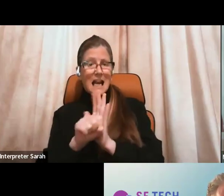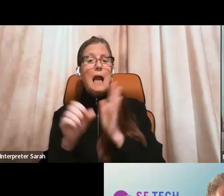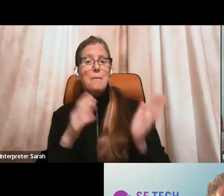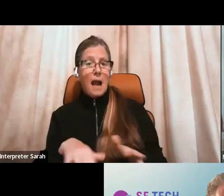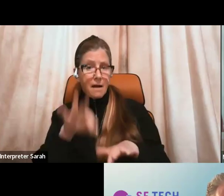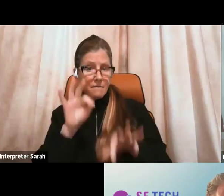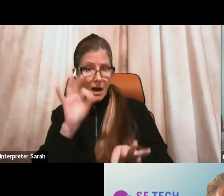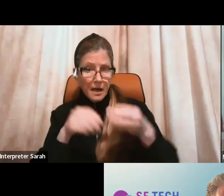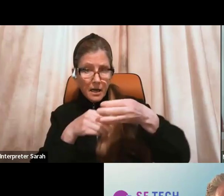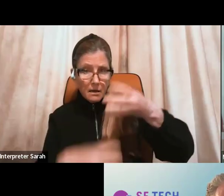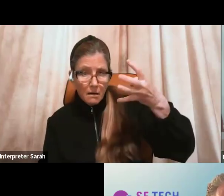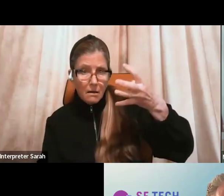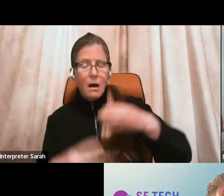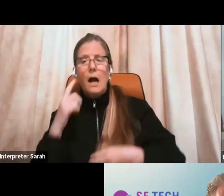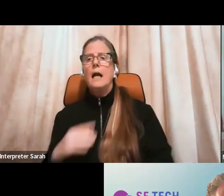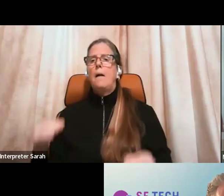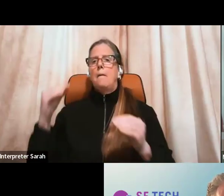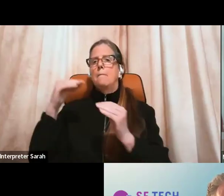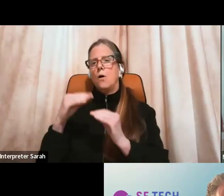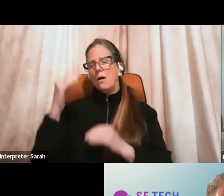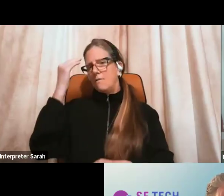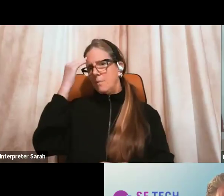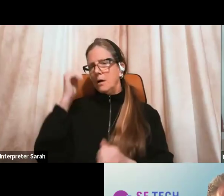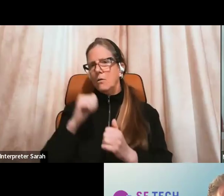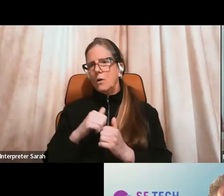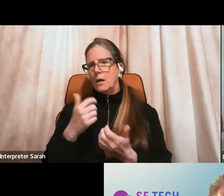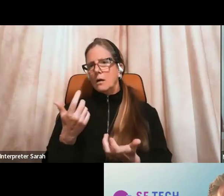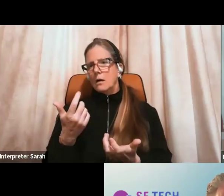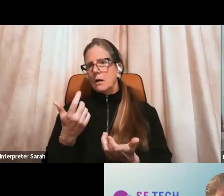I think I'm more familiar with, sort of, what's required from a state perspective,